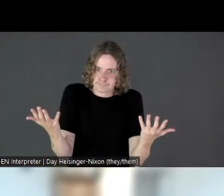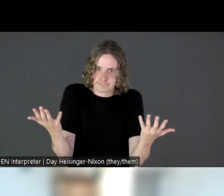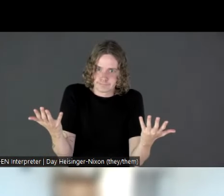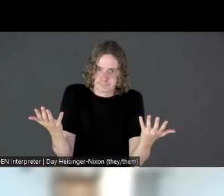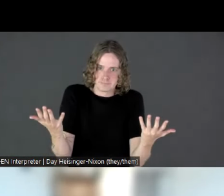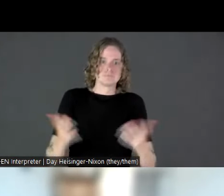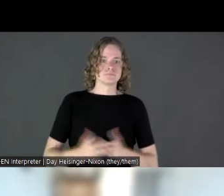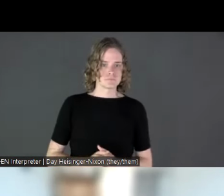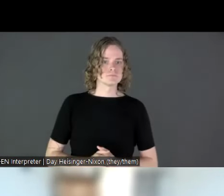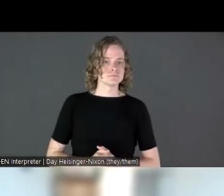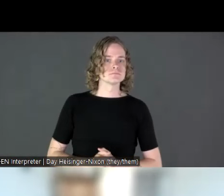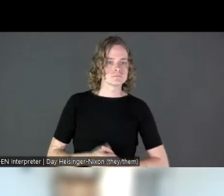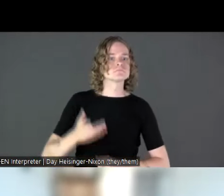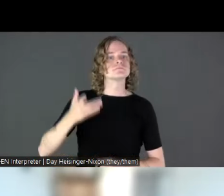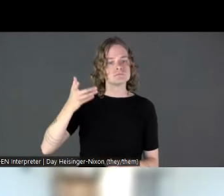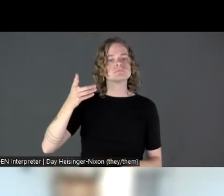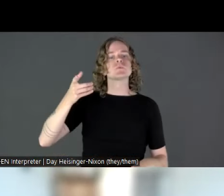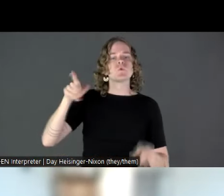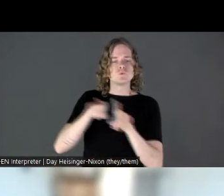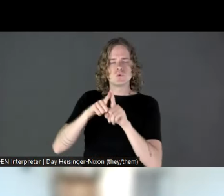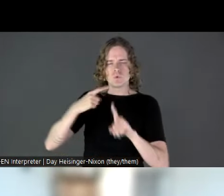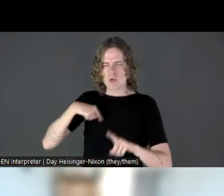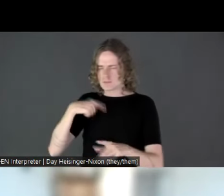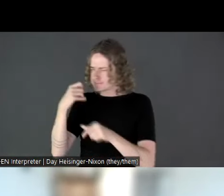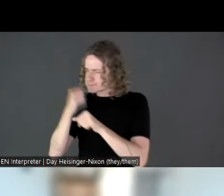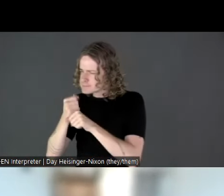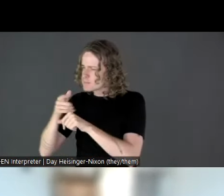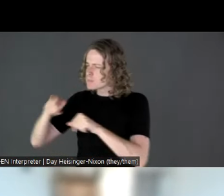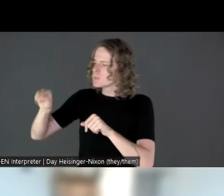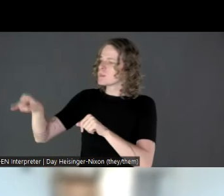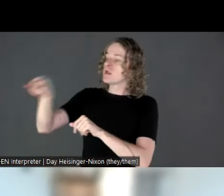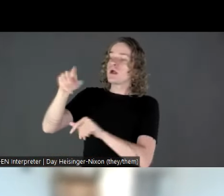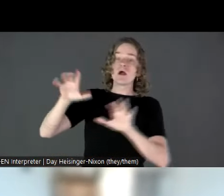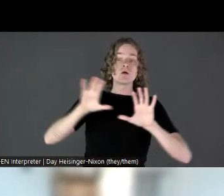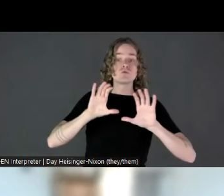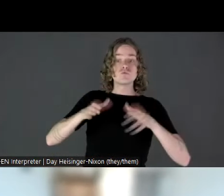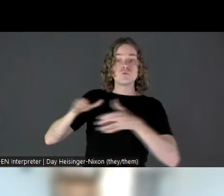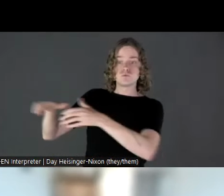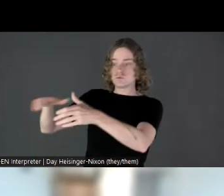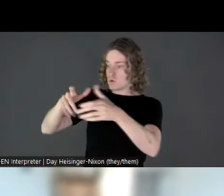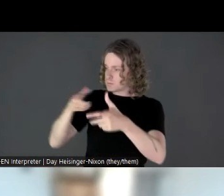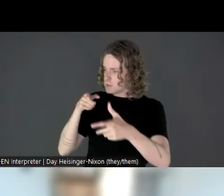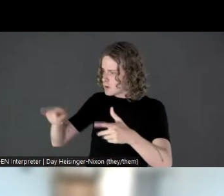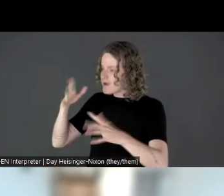populations. How do we ensure we're engaging with effected populations in an inclusive way.